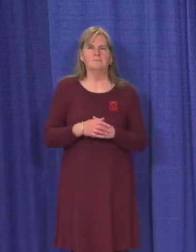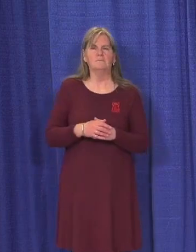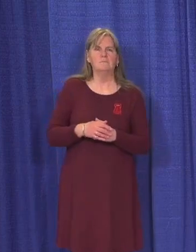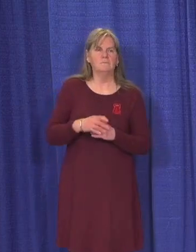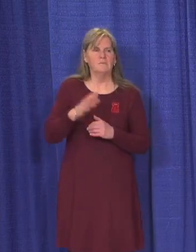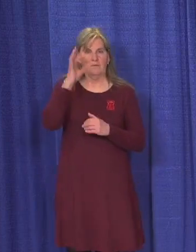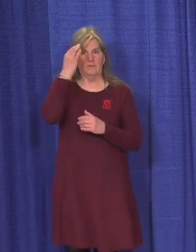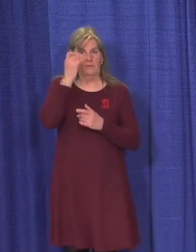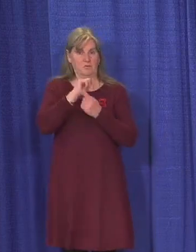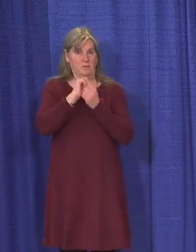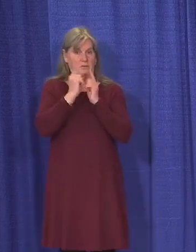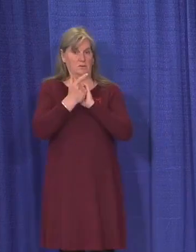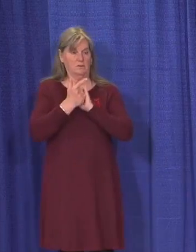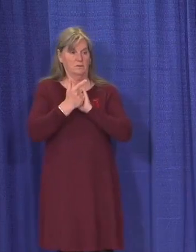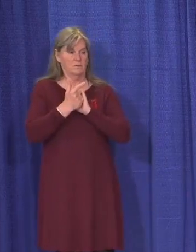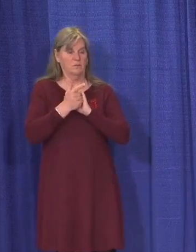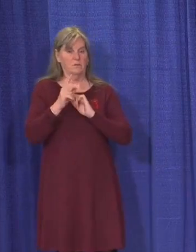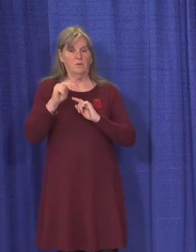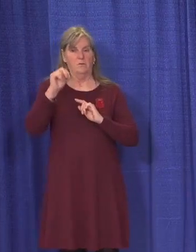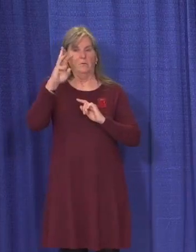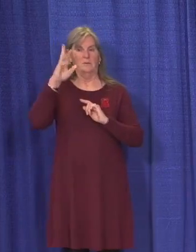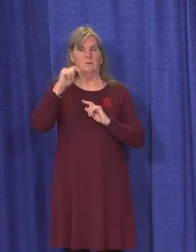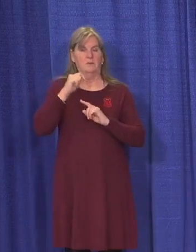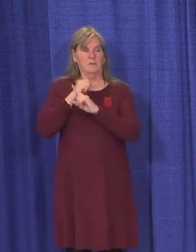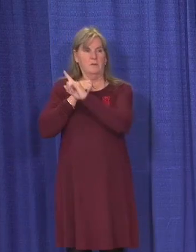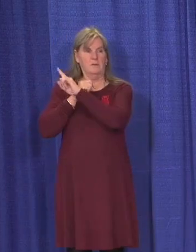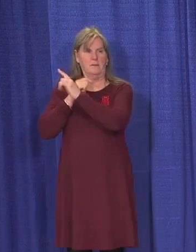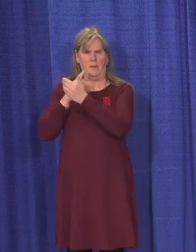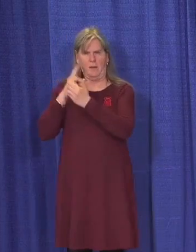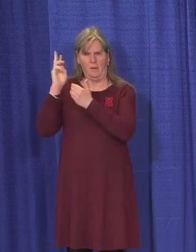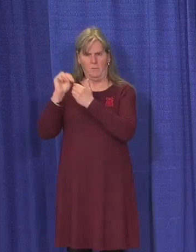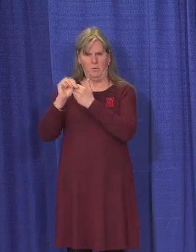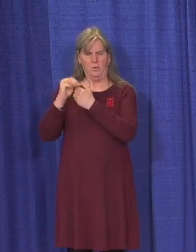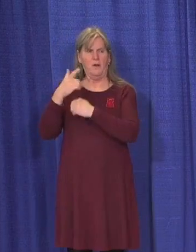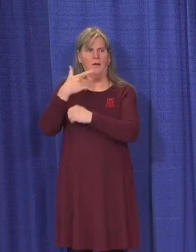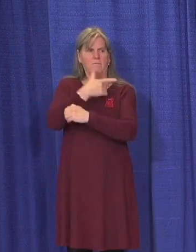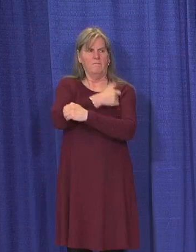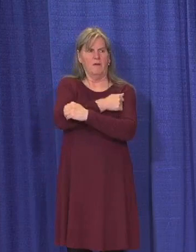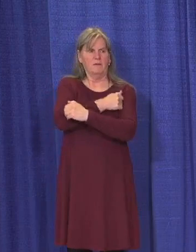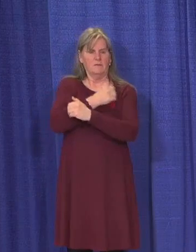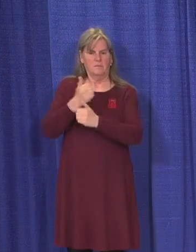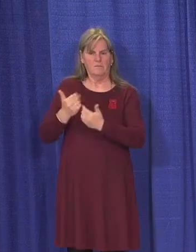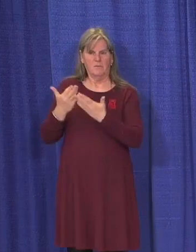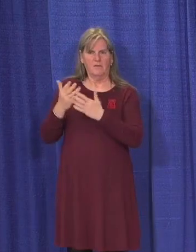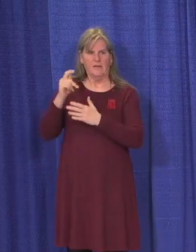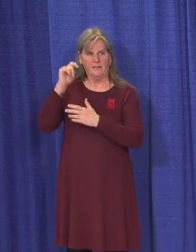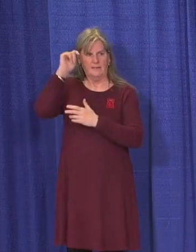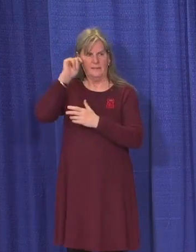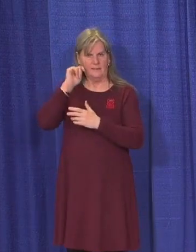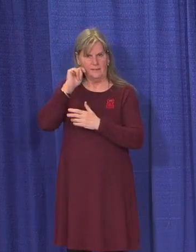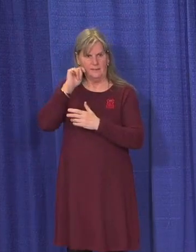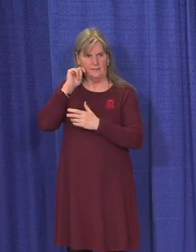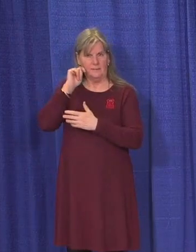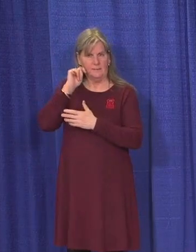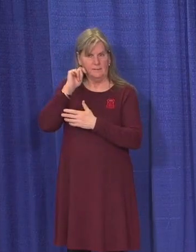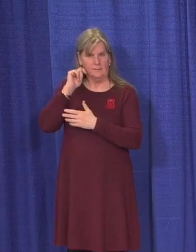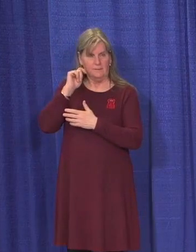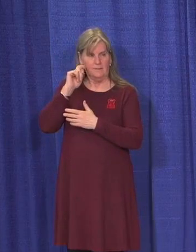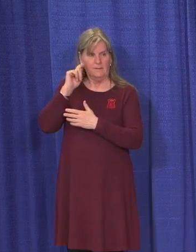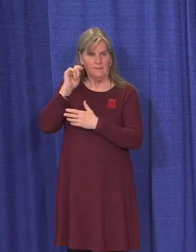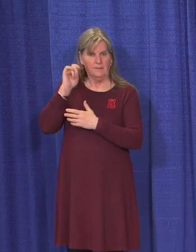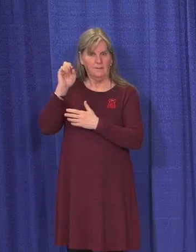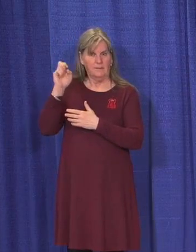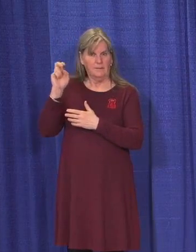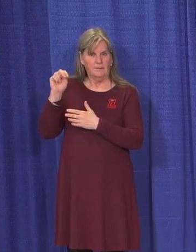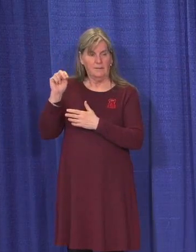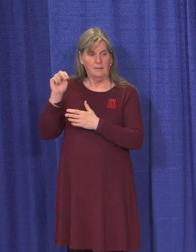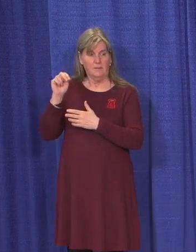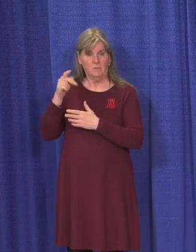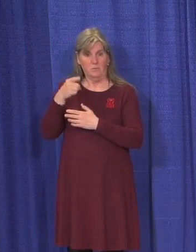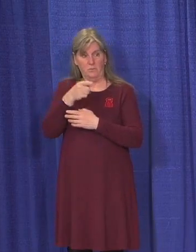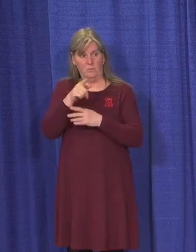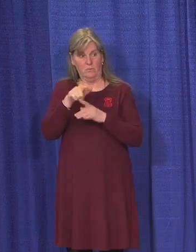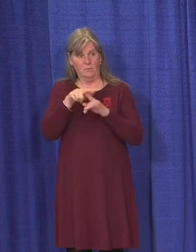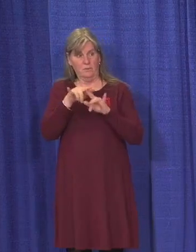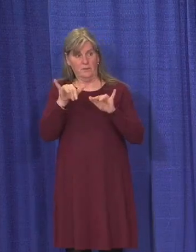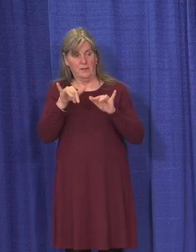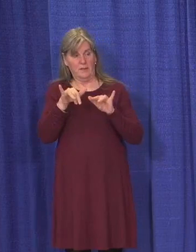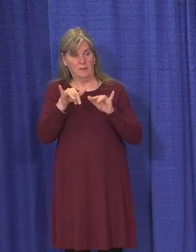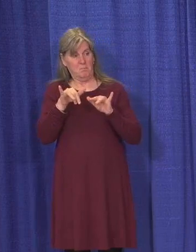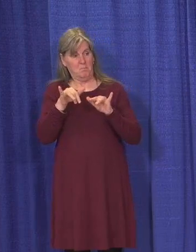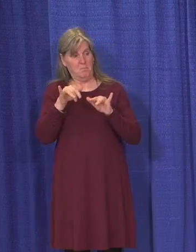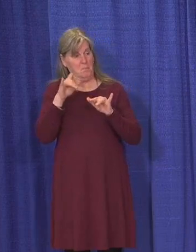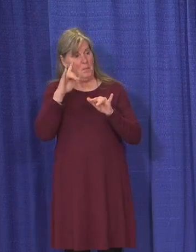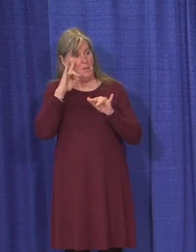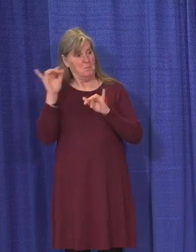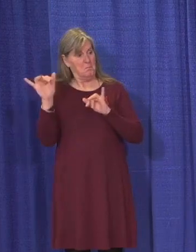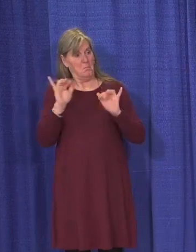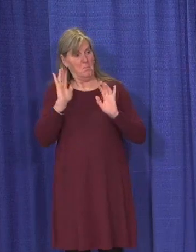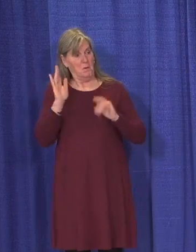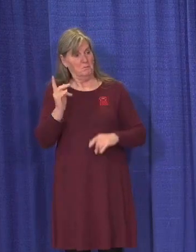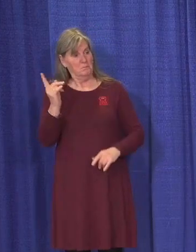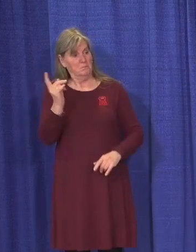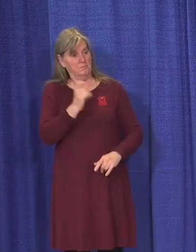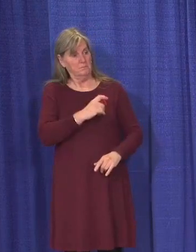[ Speaking French ]